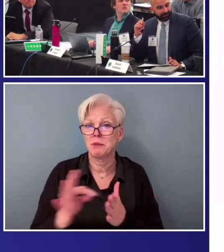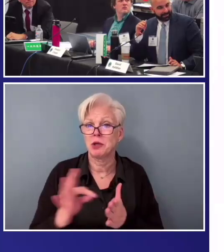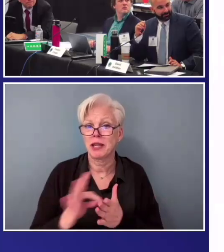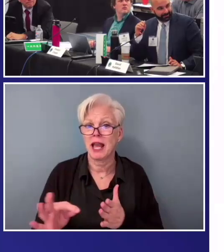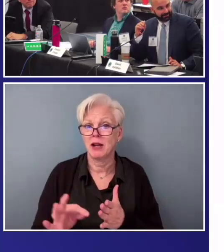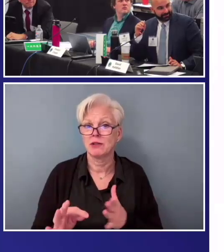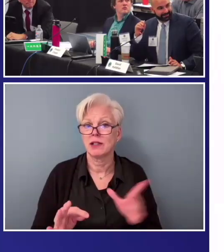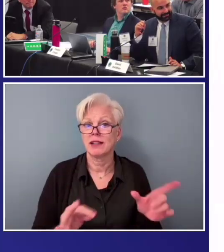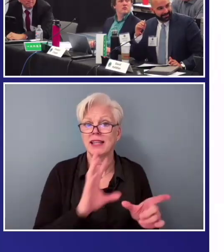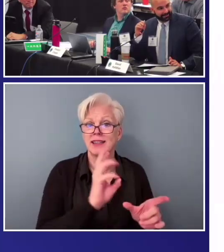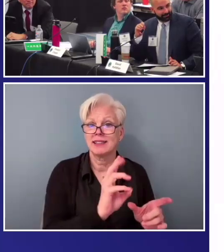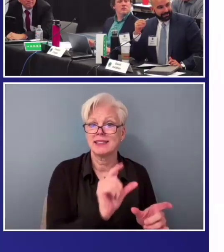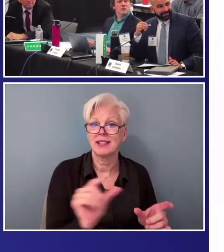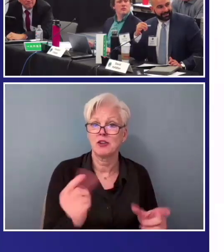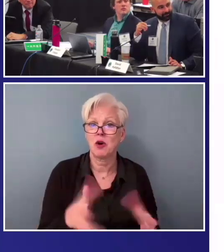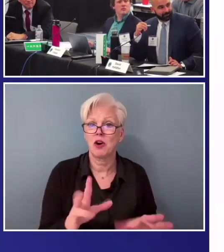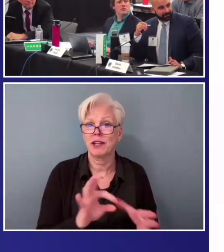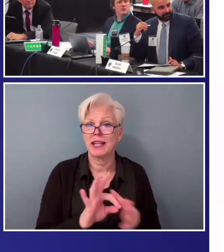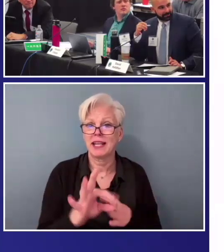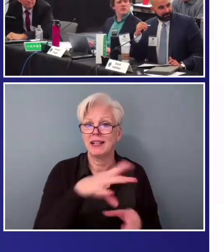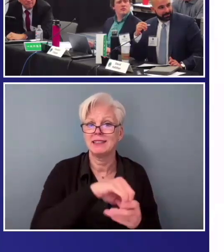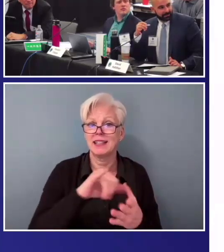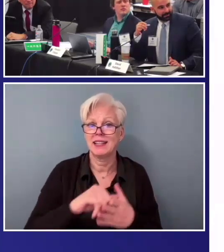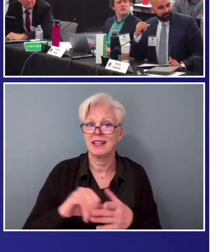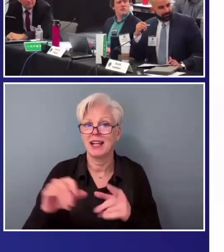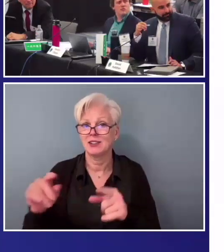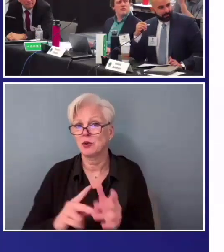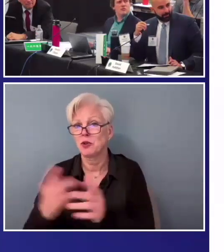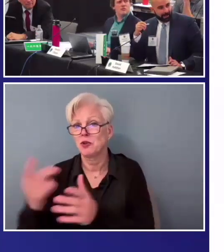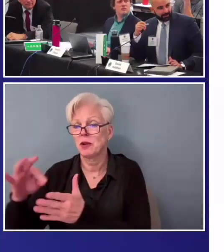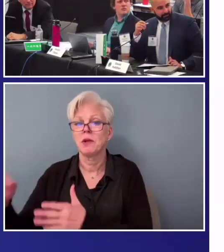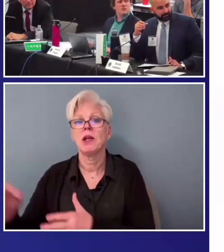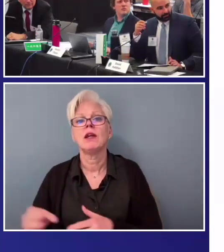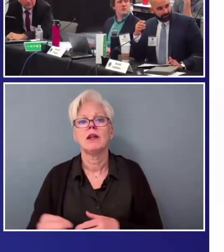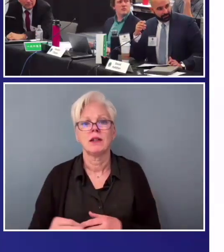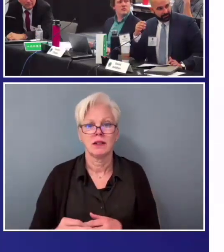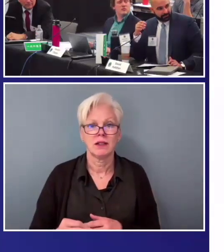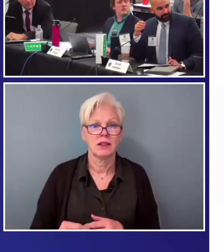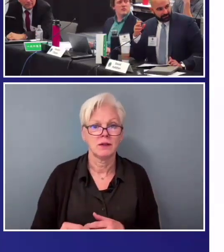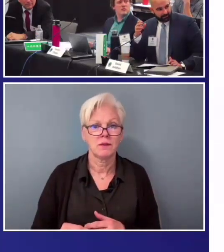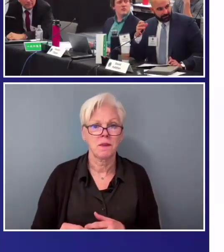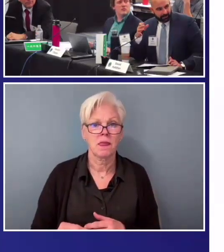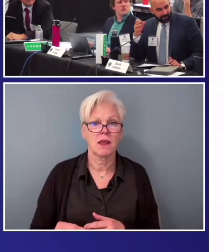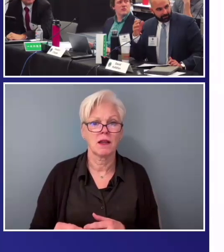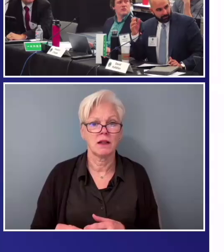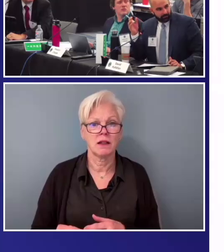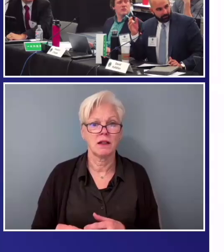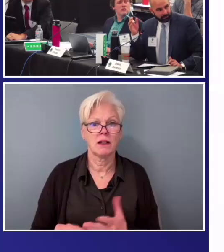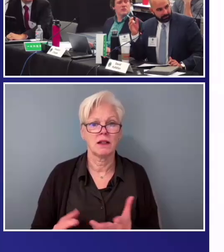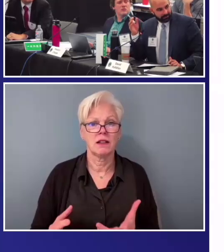already counted is already in that four-digit, so -- The -- Mathematically, you probably just -- I'm sure the whole four-digit.